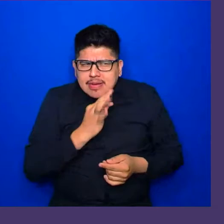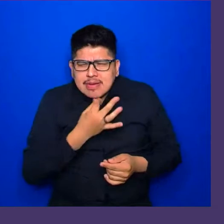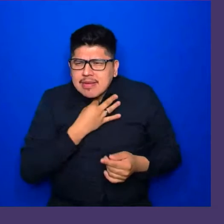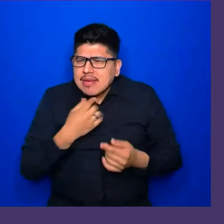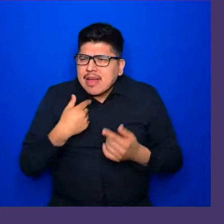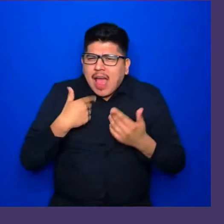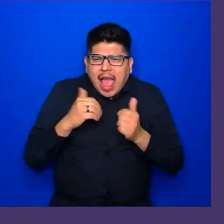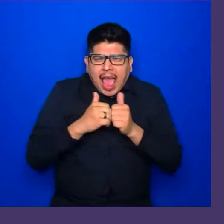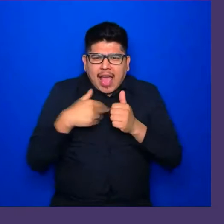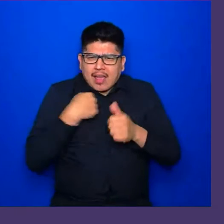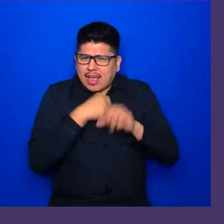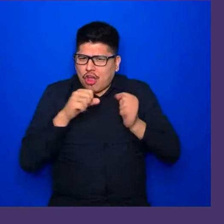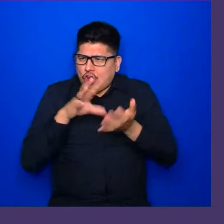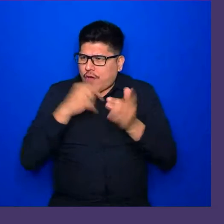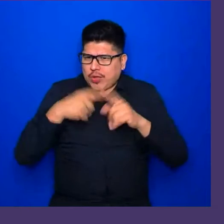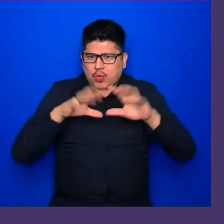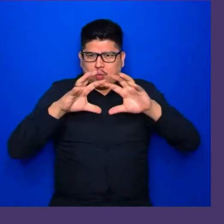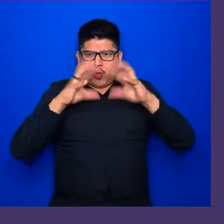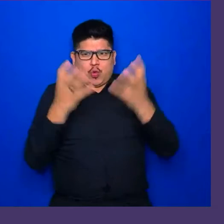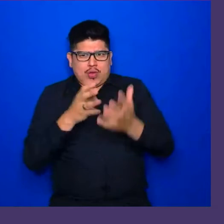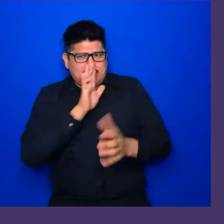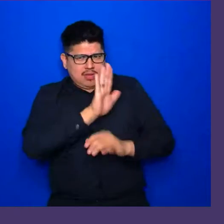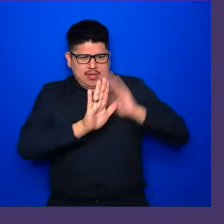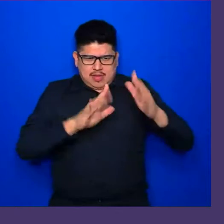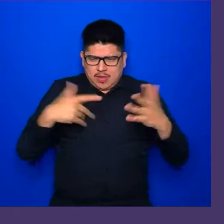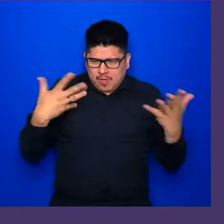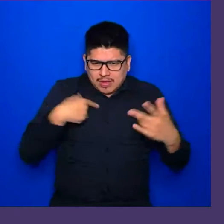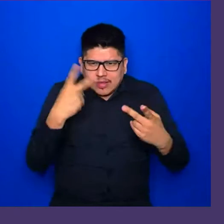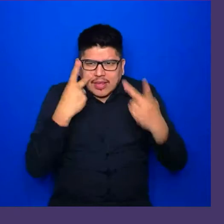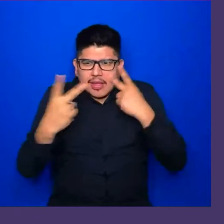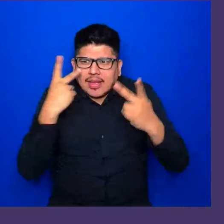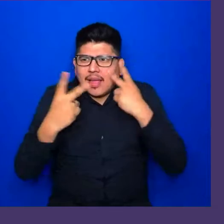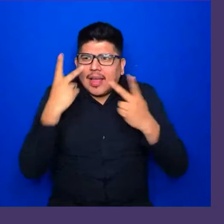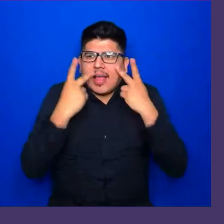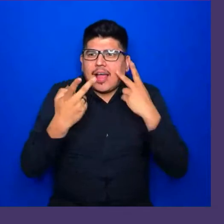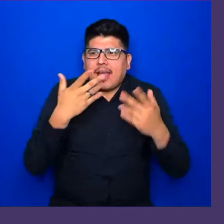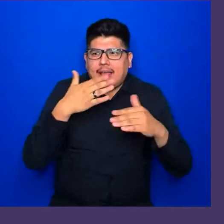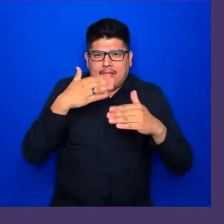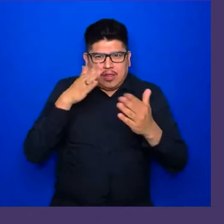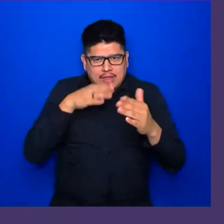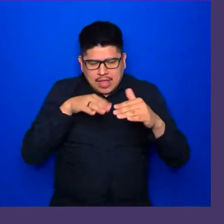seeing to drive accessibility forward? Sara Minkara: From global efforts,